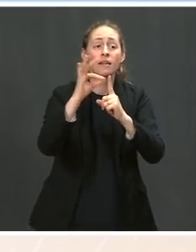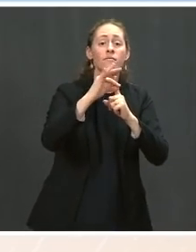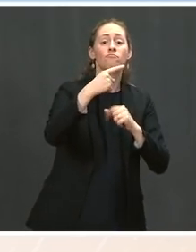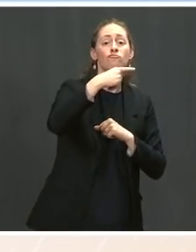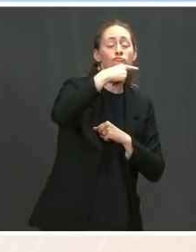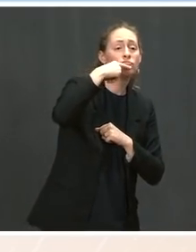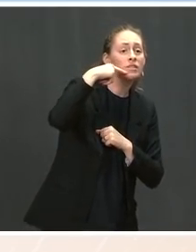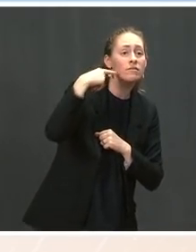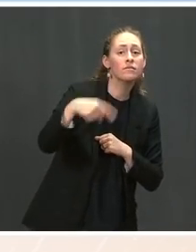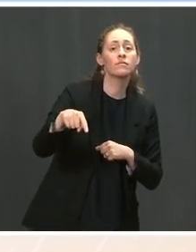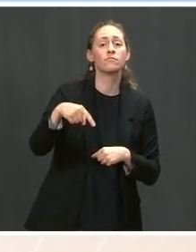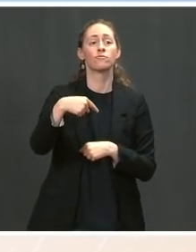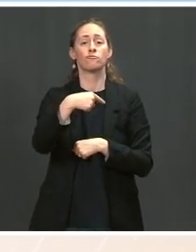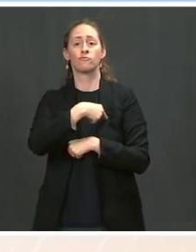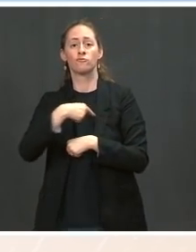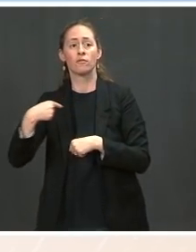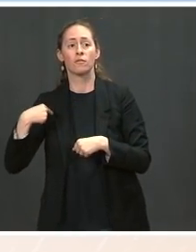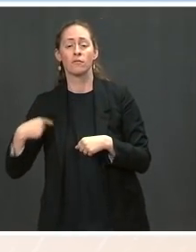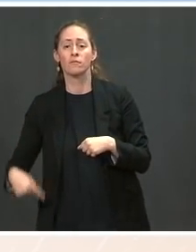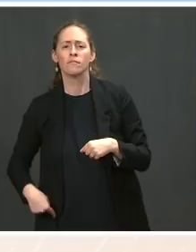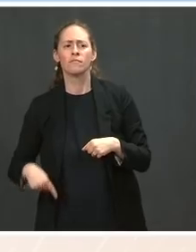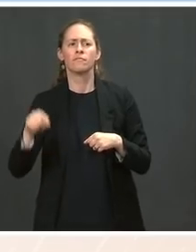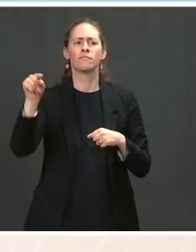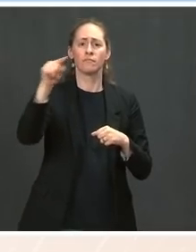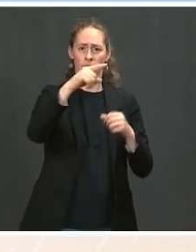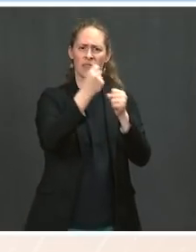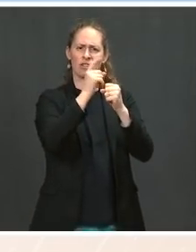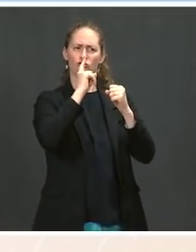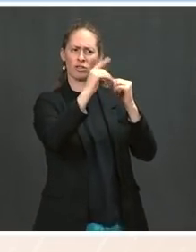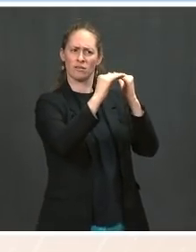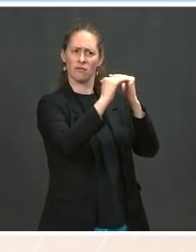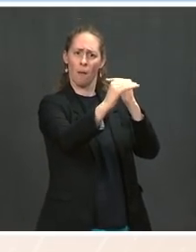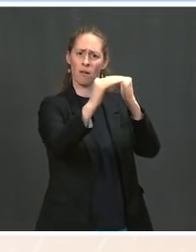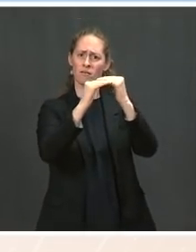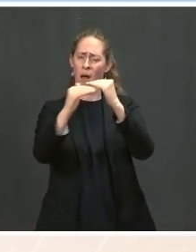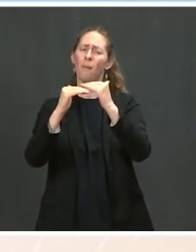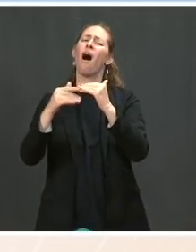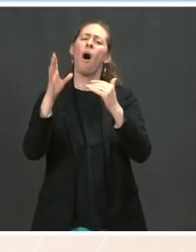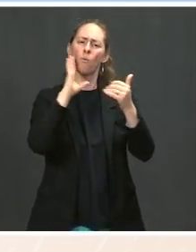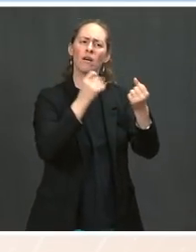that certainly have a stake in stability. We will continue to provide significant humanitarian resources.